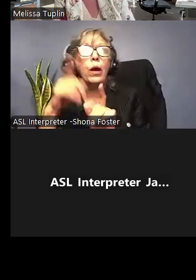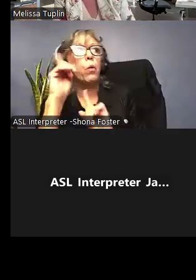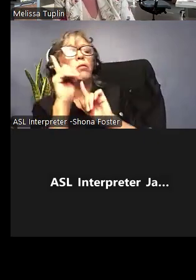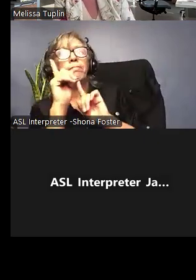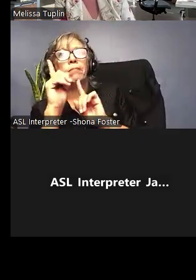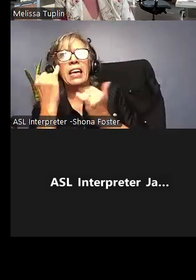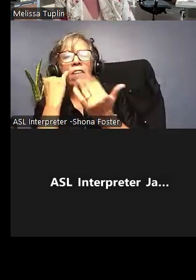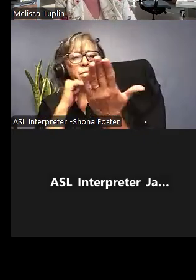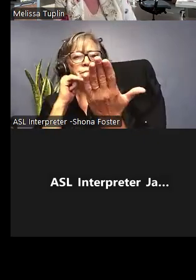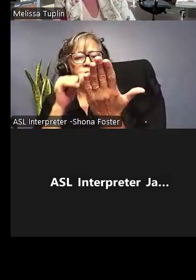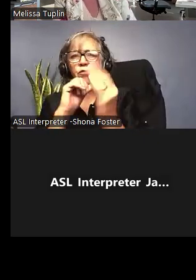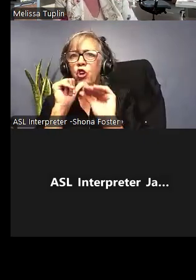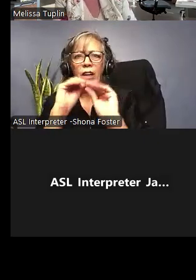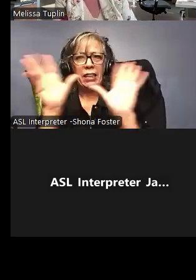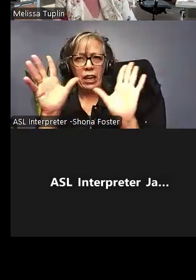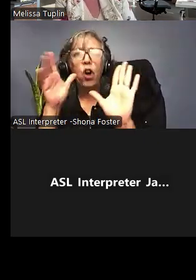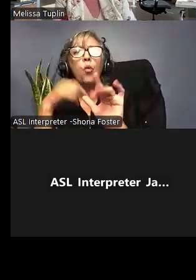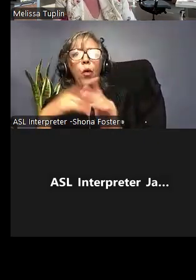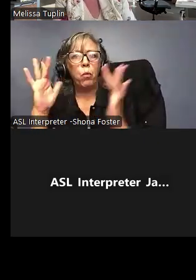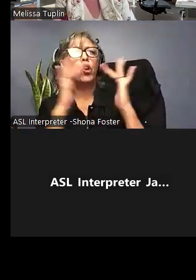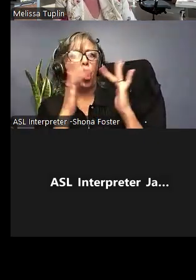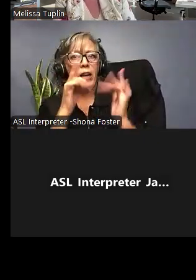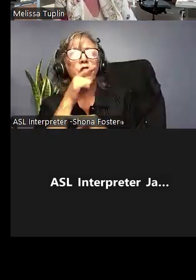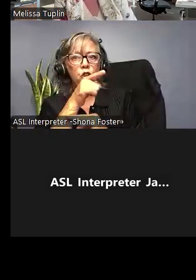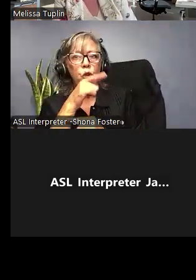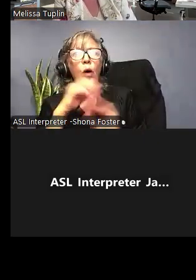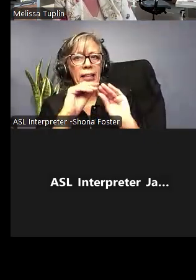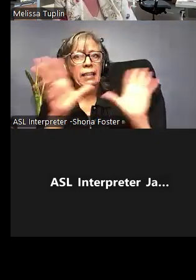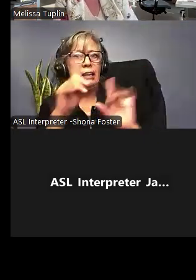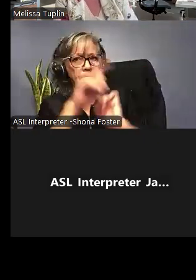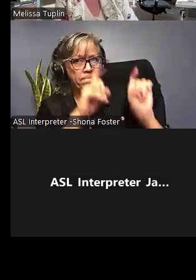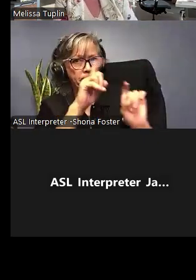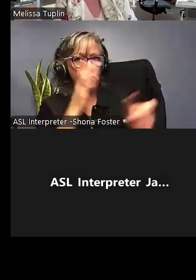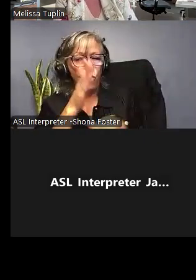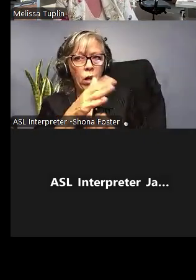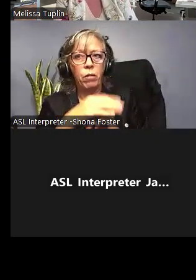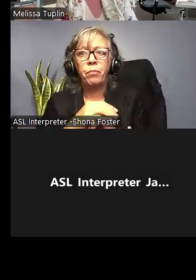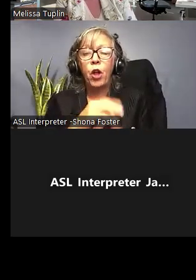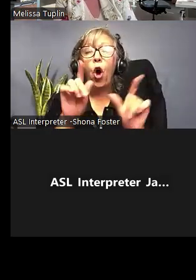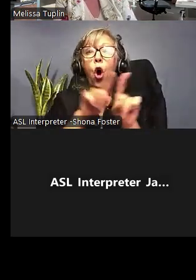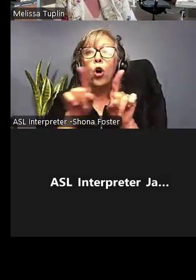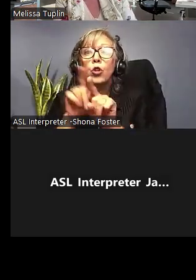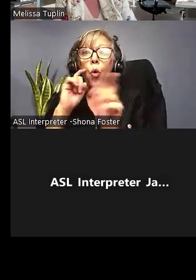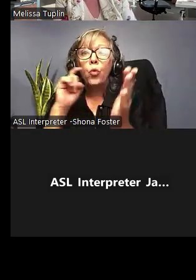help us understand your organization's structure. And I also want to point out that we have added a